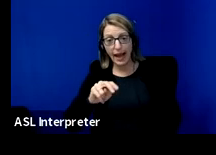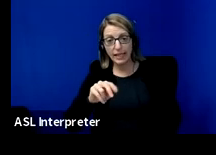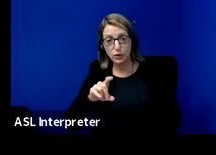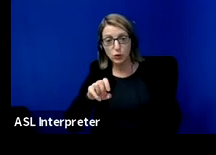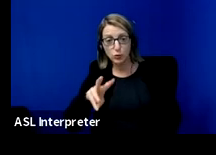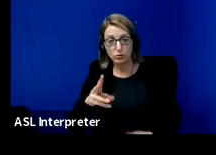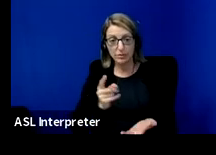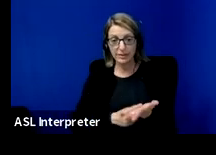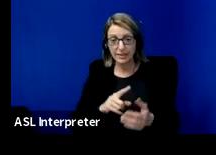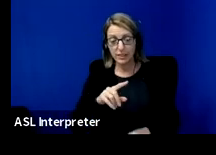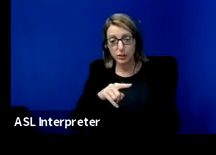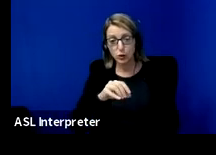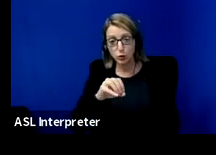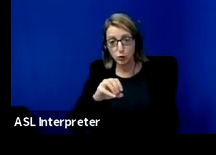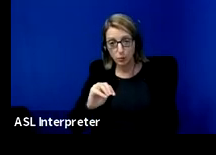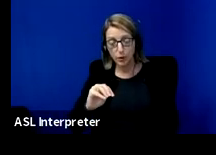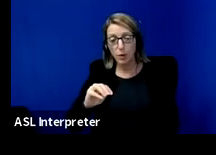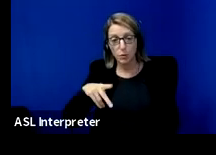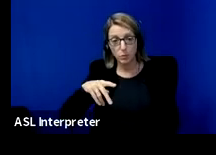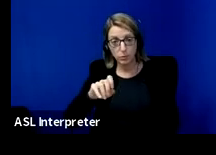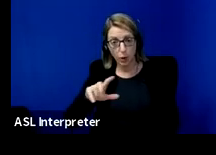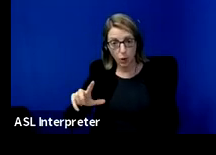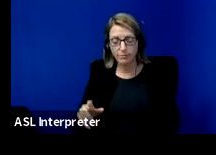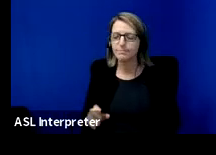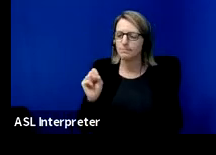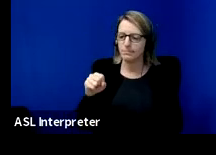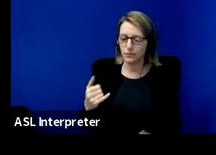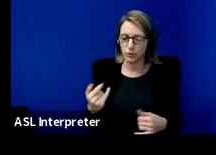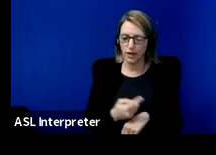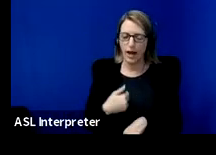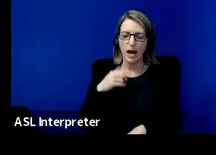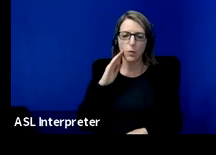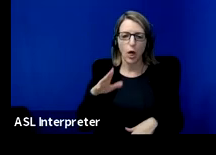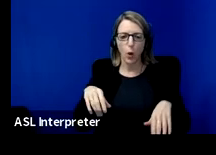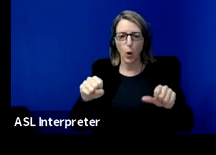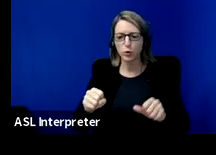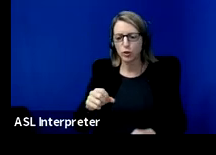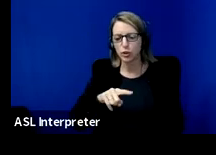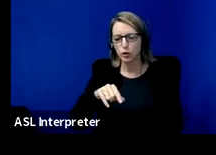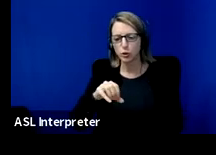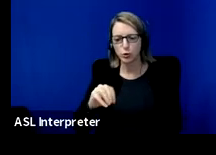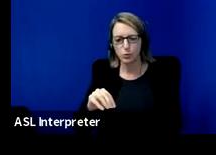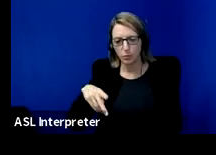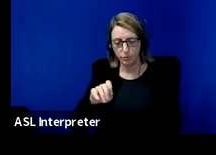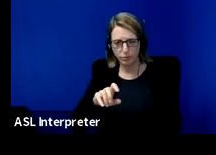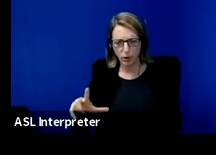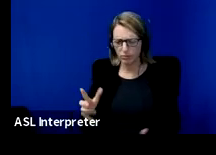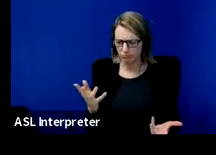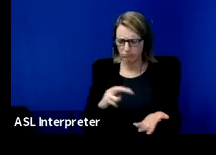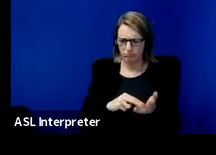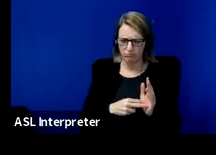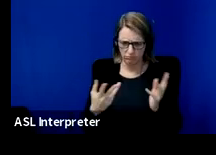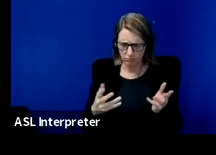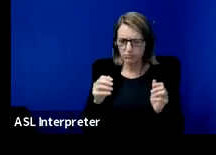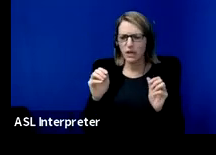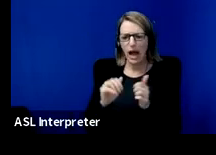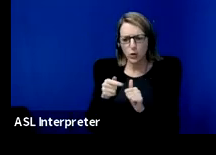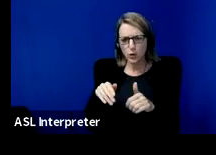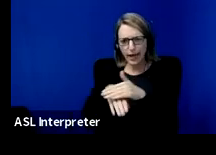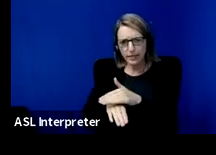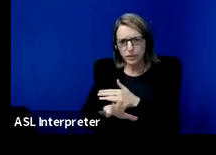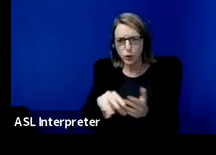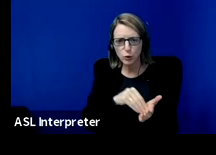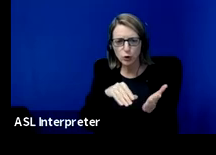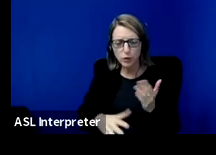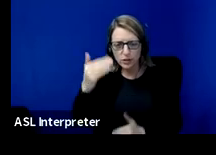ESD 113 - Andrew Hickman: Work. So what we would like to do today is I'm going to be hosting a zoom poll and the zoom poll is a way that you can access your students knowledge through using the zoom feature.